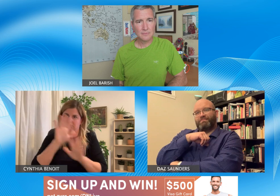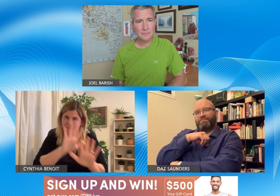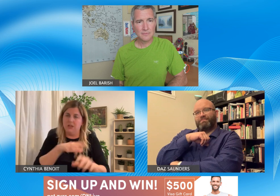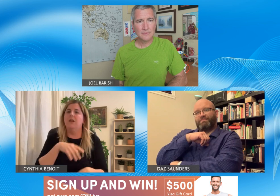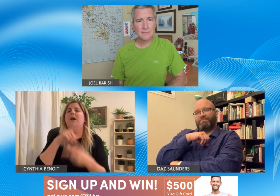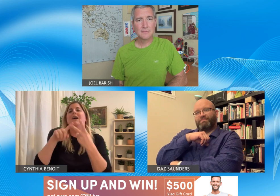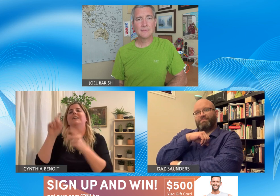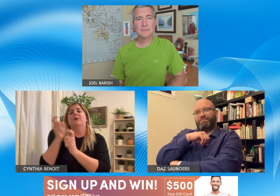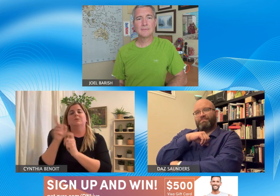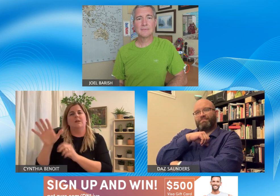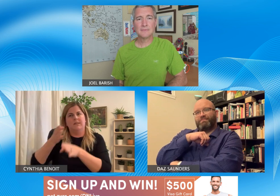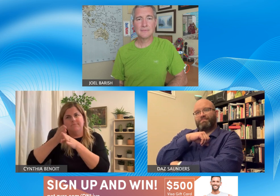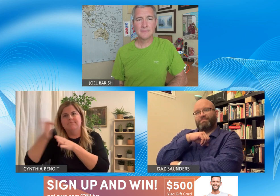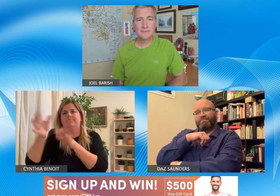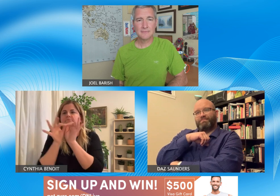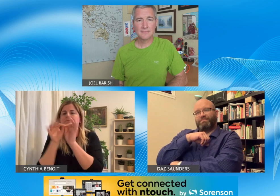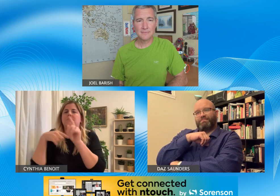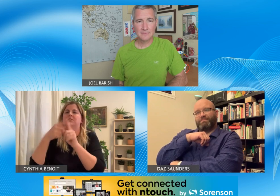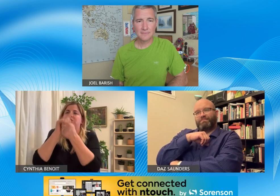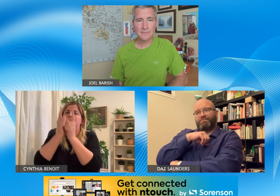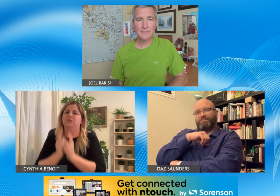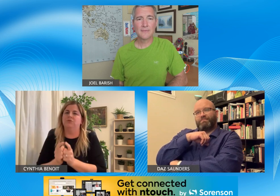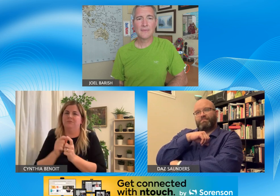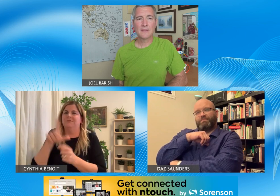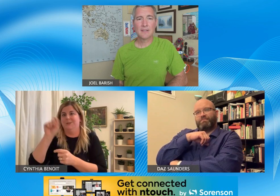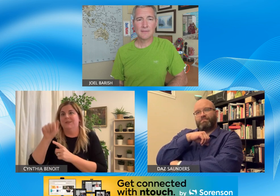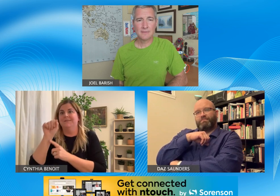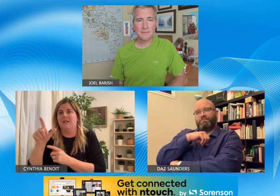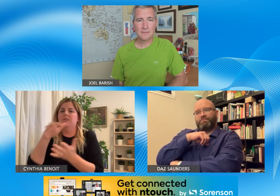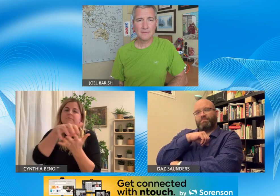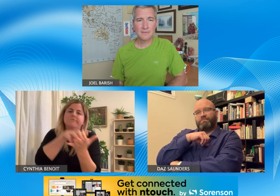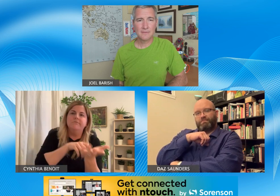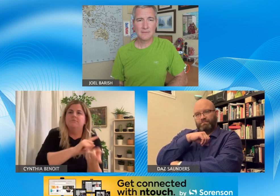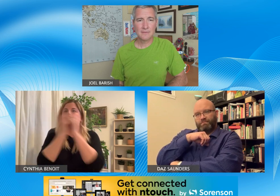while TraduSigne focuses on interpreting and translating services. It also does